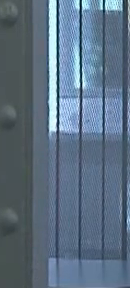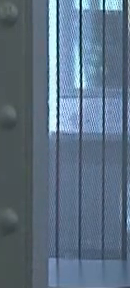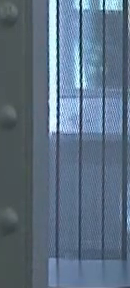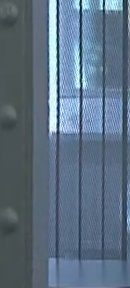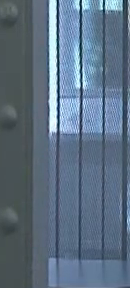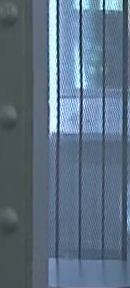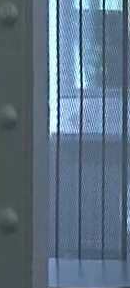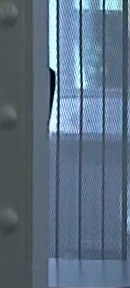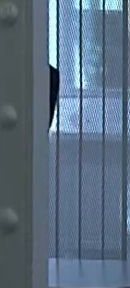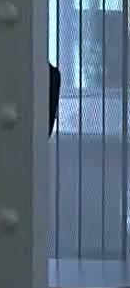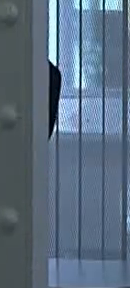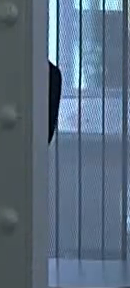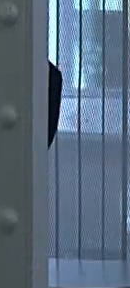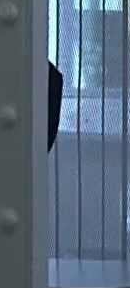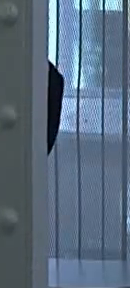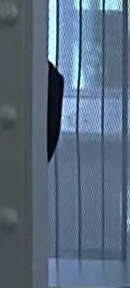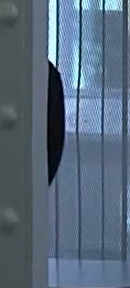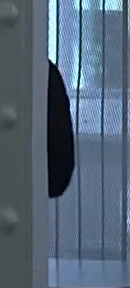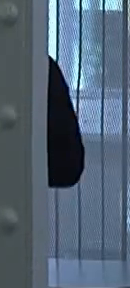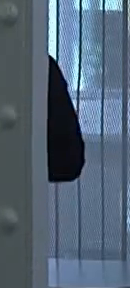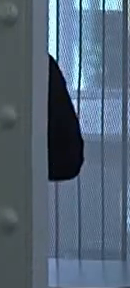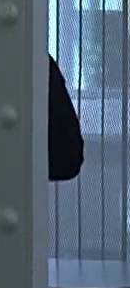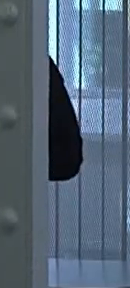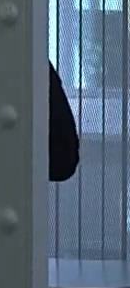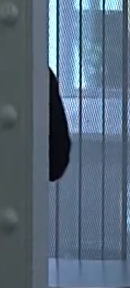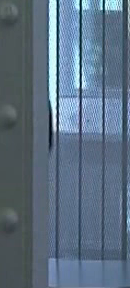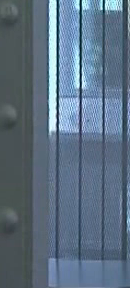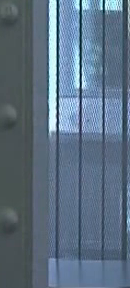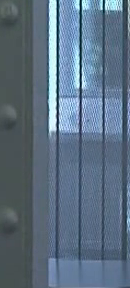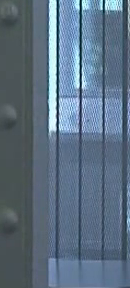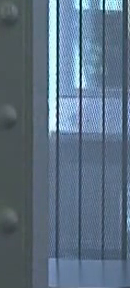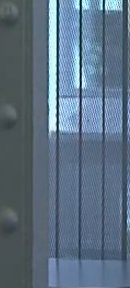And so, I recognize I have about two minutes left .